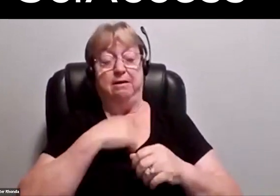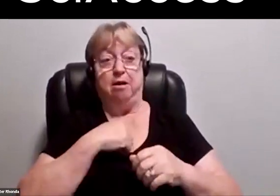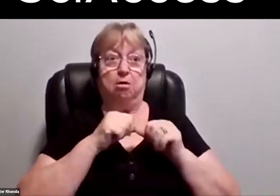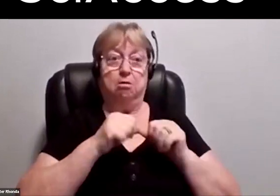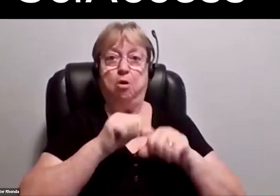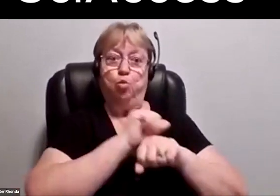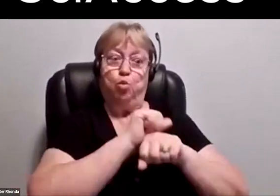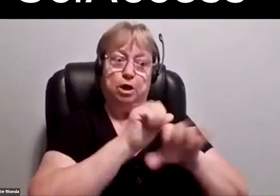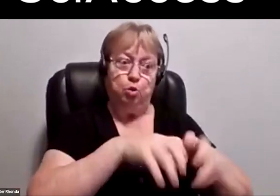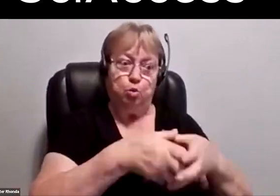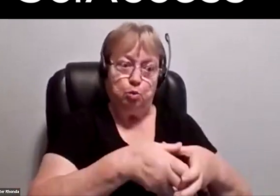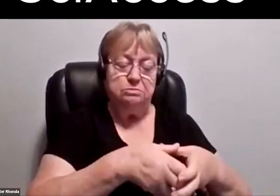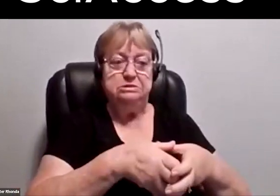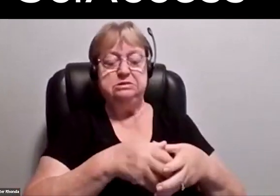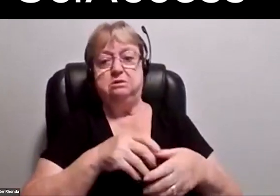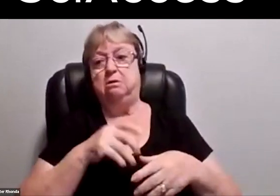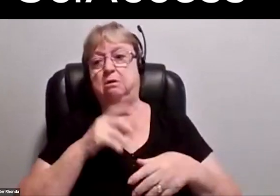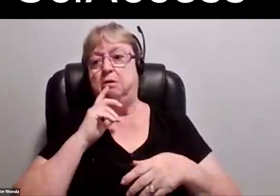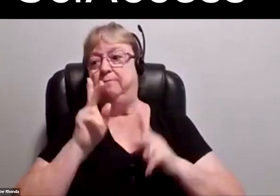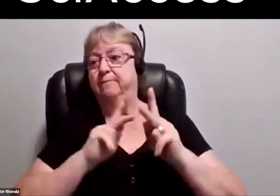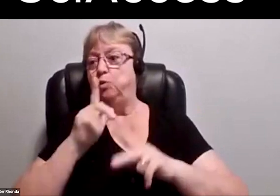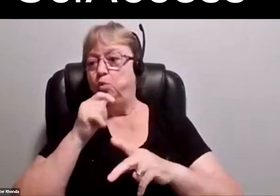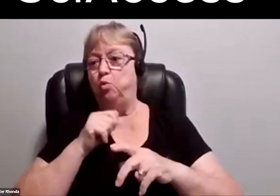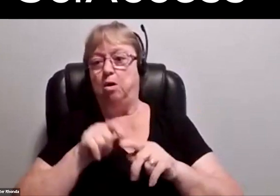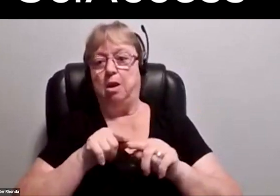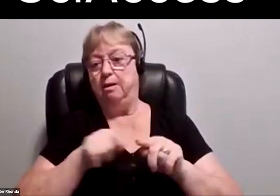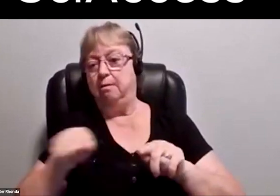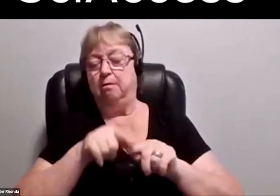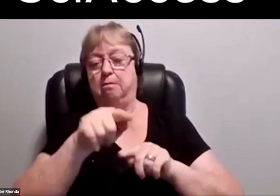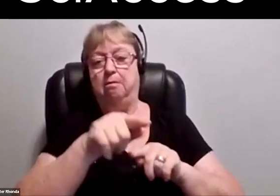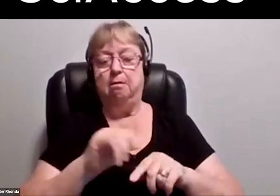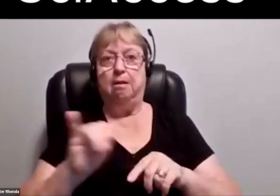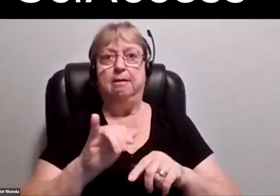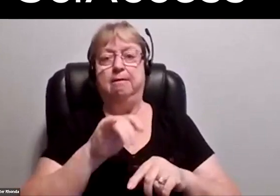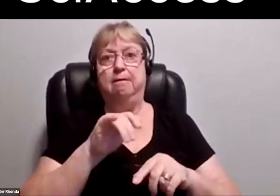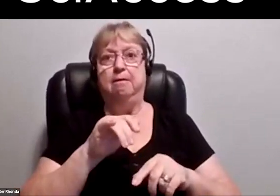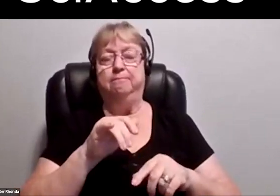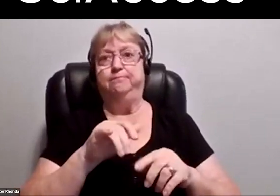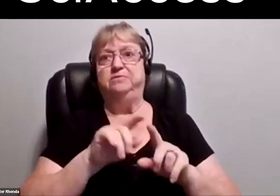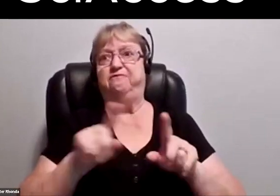the participants in the spin-offs of SciAccess like Astroaccess and Solstice Outreach,